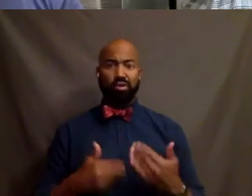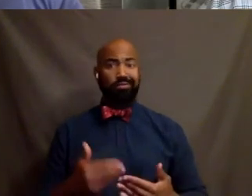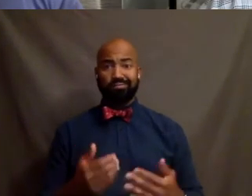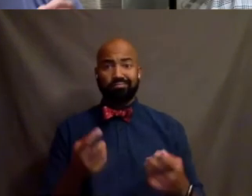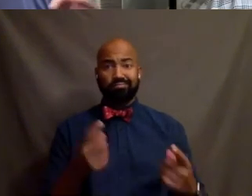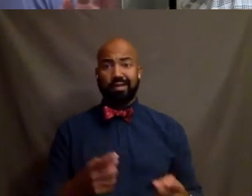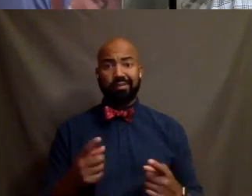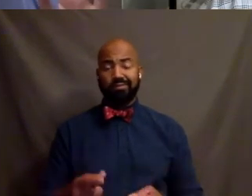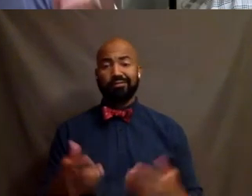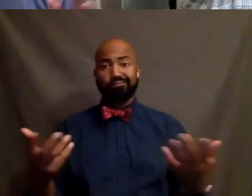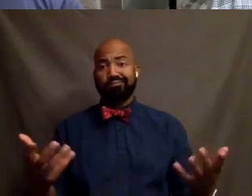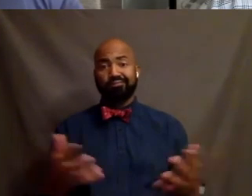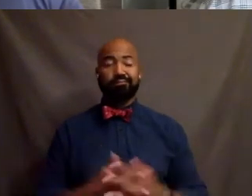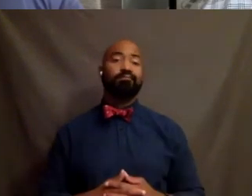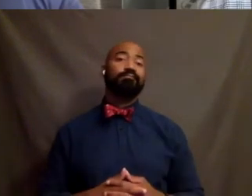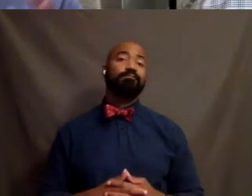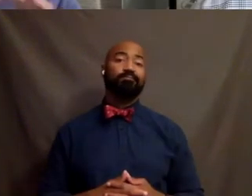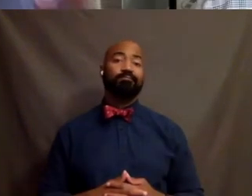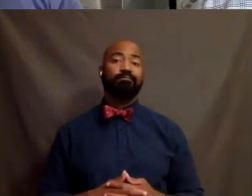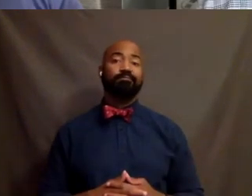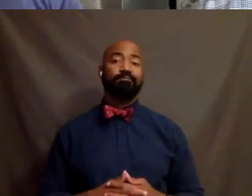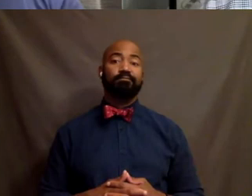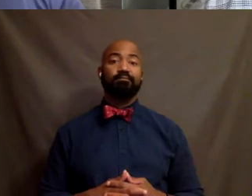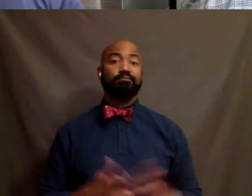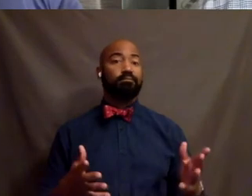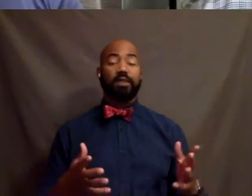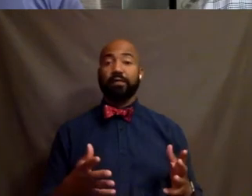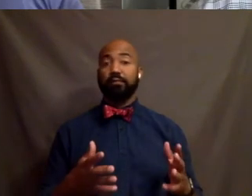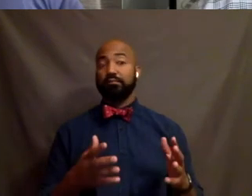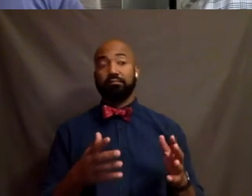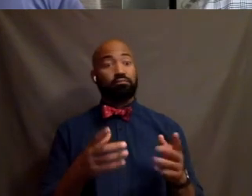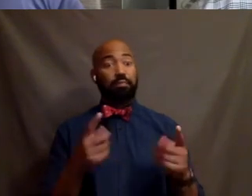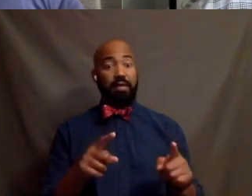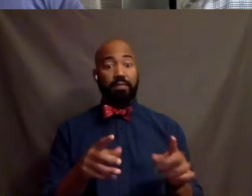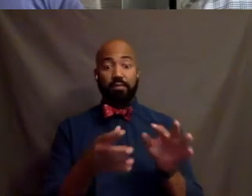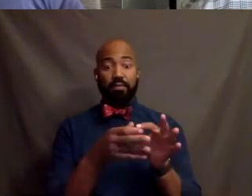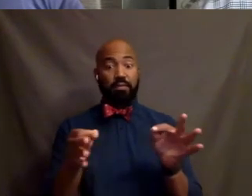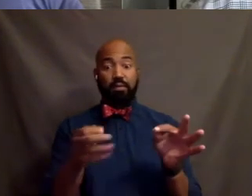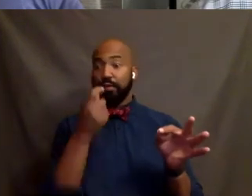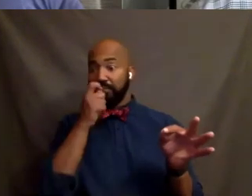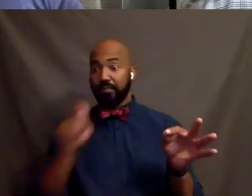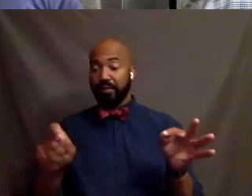and that is end of statement, new paragraph. And I hope that at some point that's where we're gonna all get,